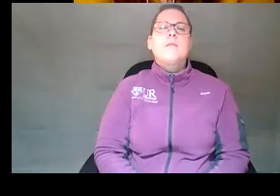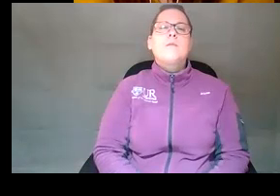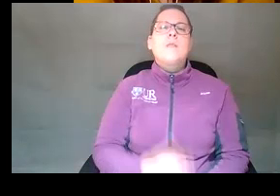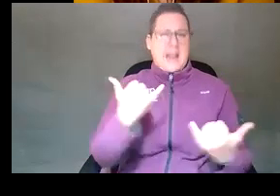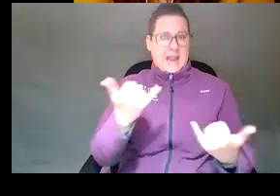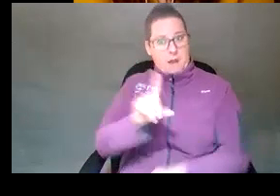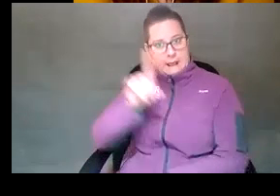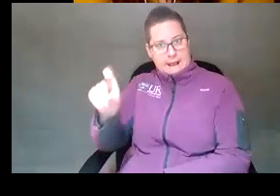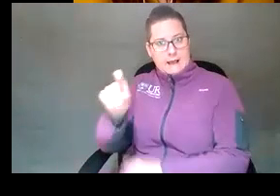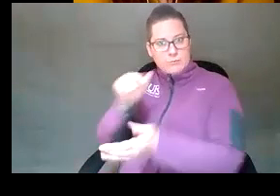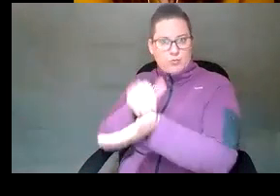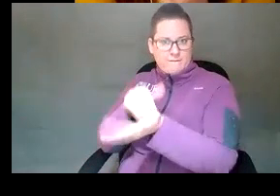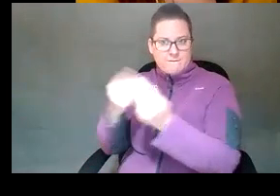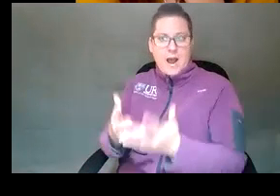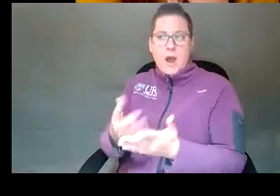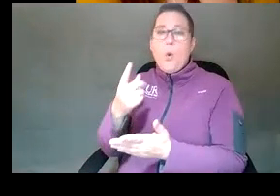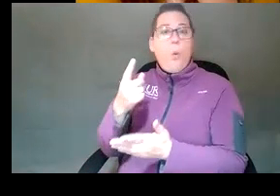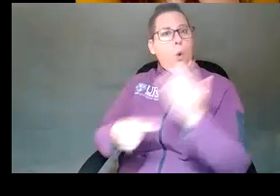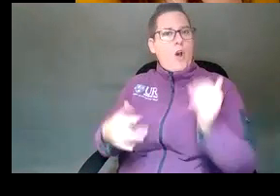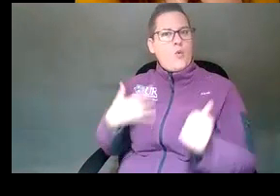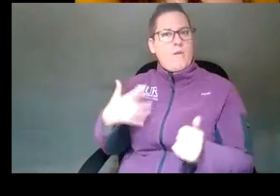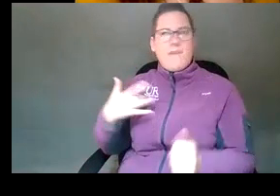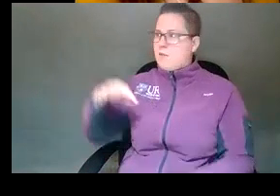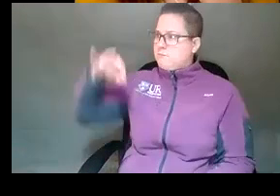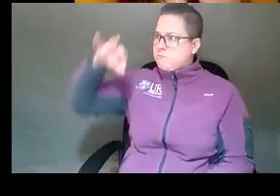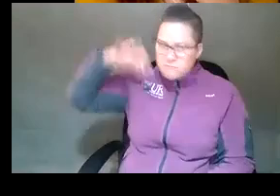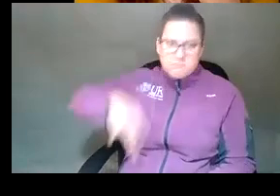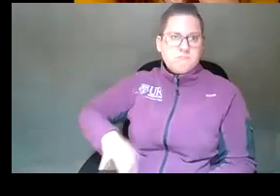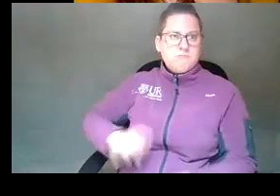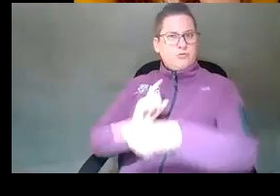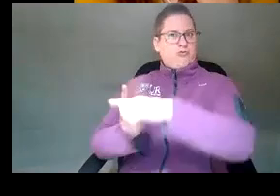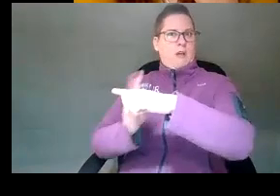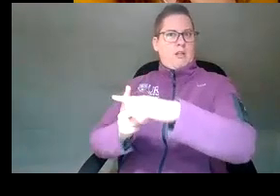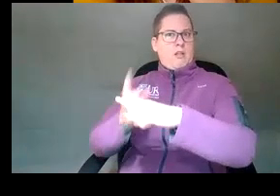of perceived strengths so what do you think is a strength of telehealth and again we see that